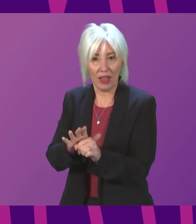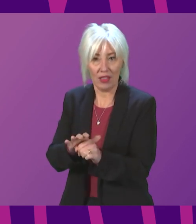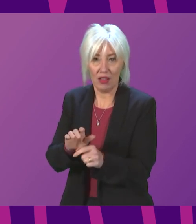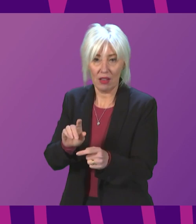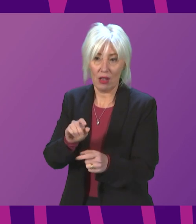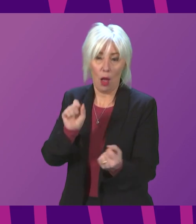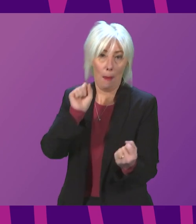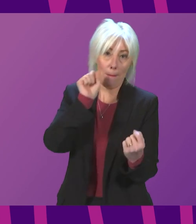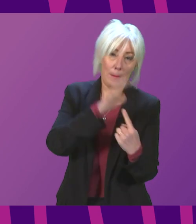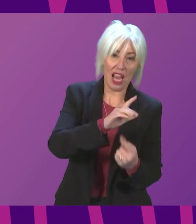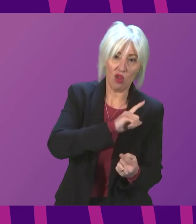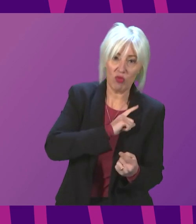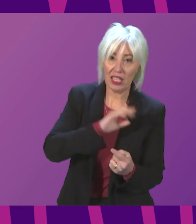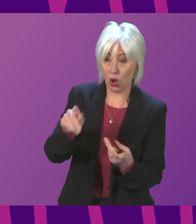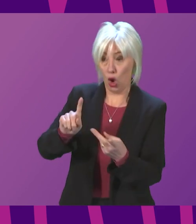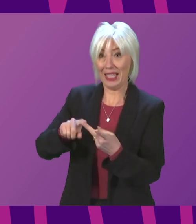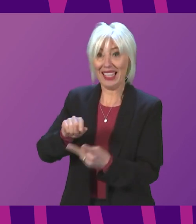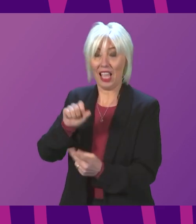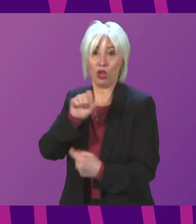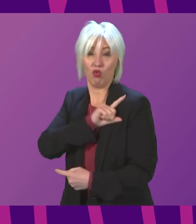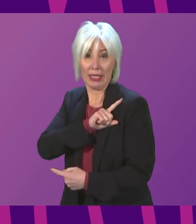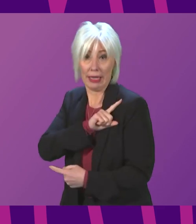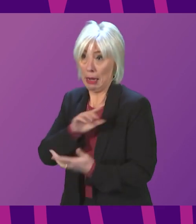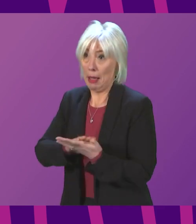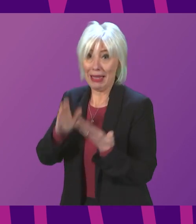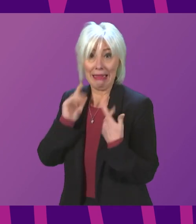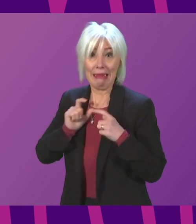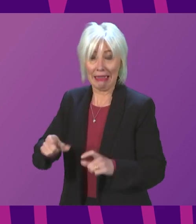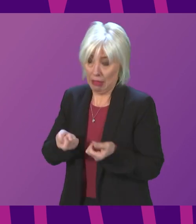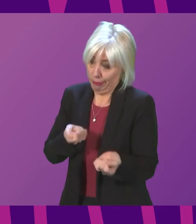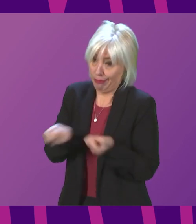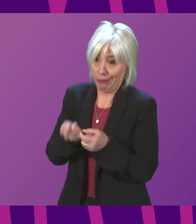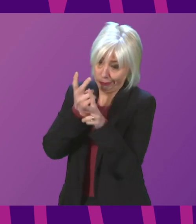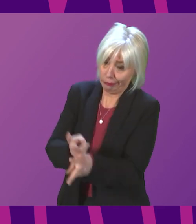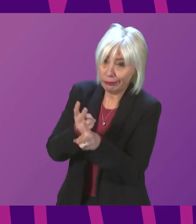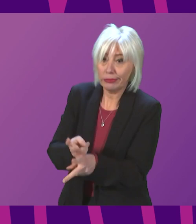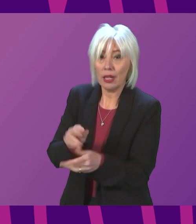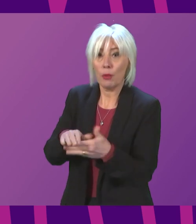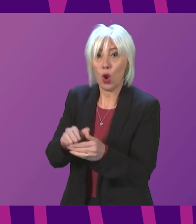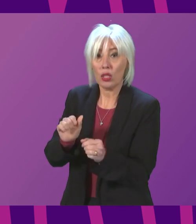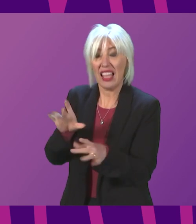for goodness’ sake, let us not overstate its importance in terms of the impact of those